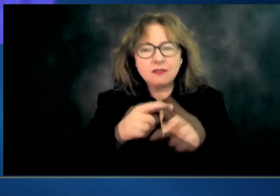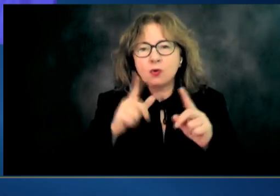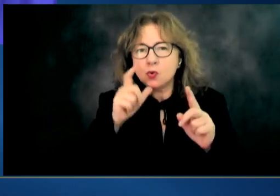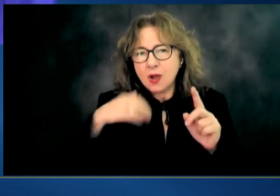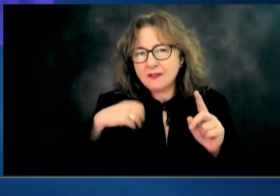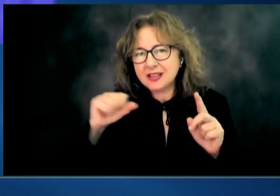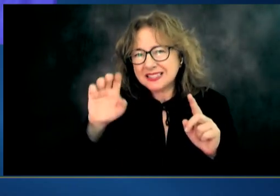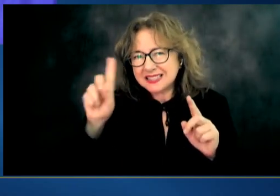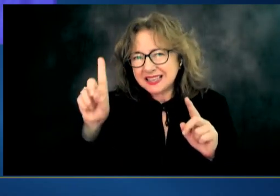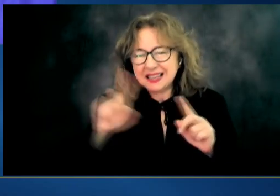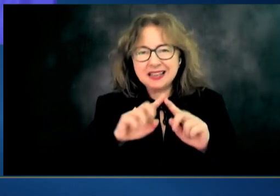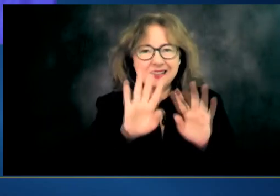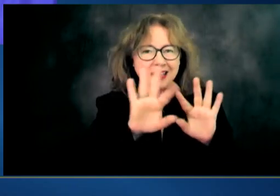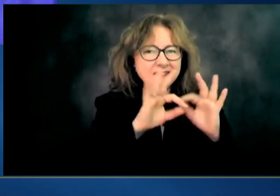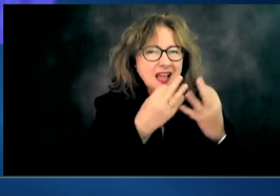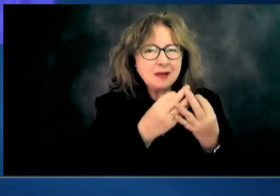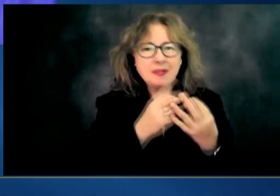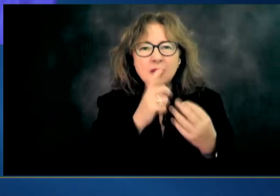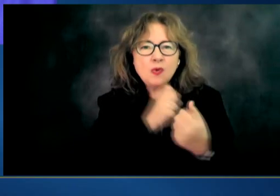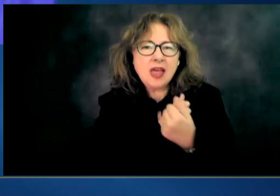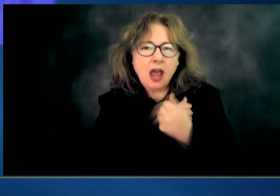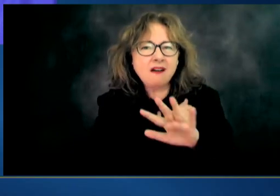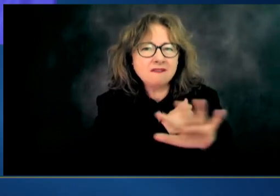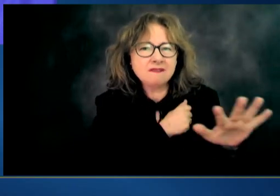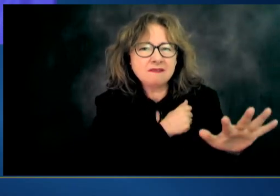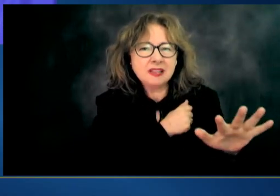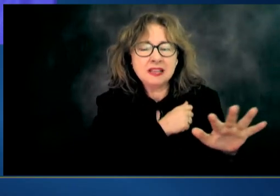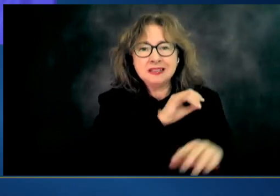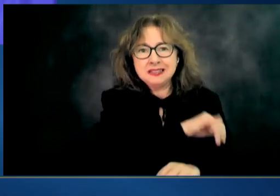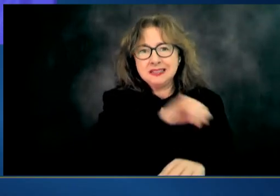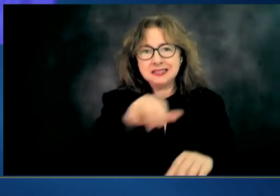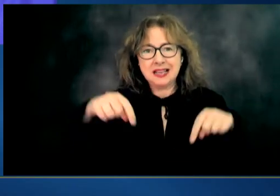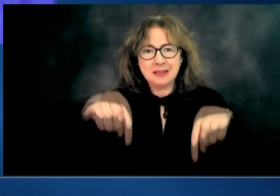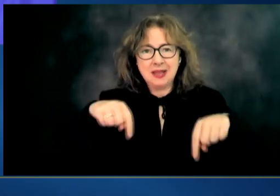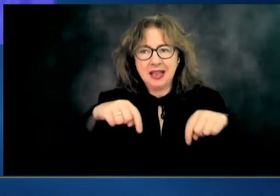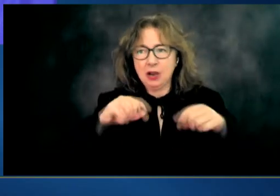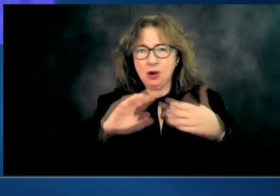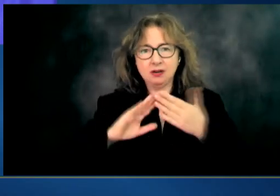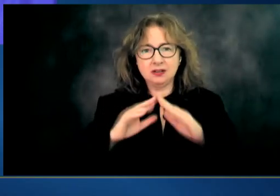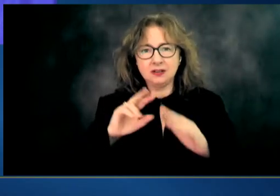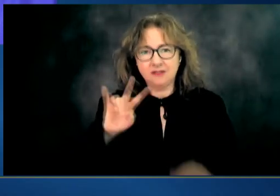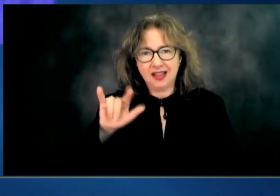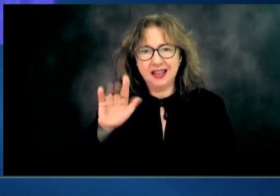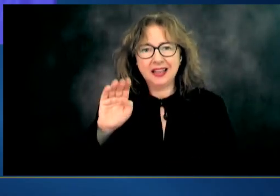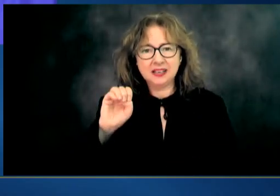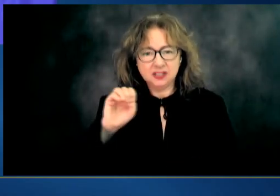a village right here. We have a lot of people in this room with a lot of power and a lot of access.